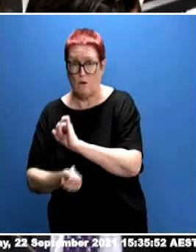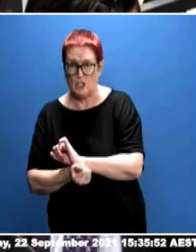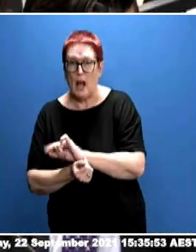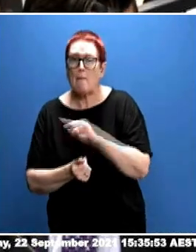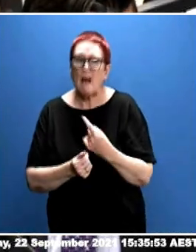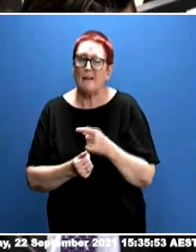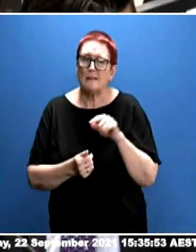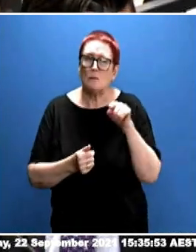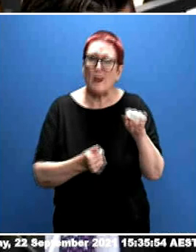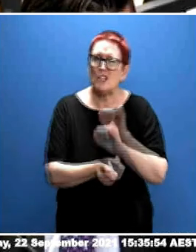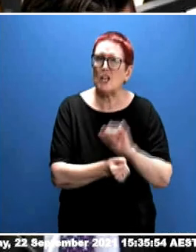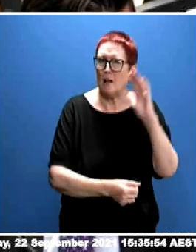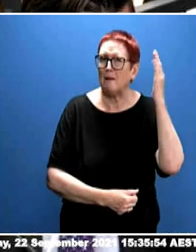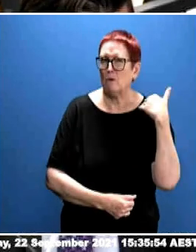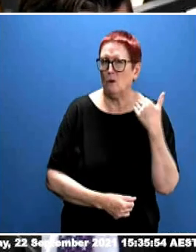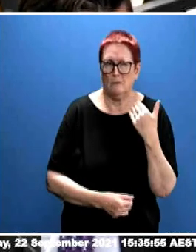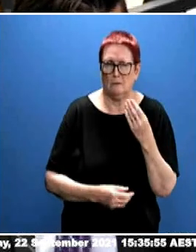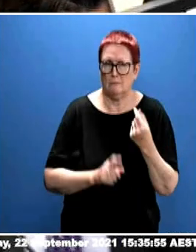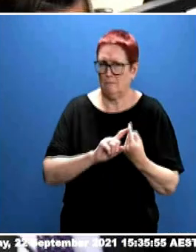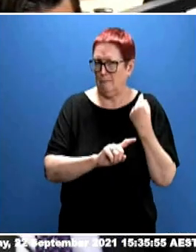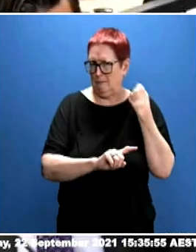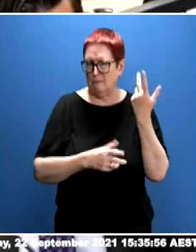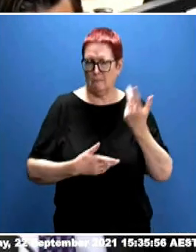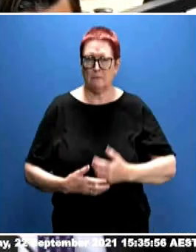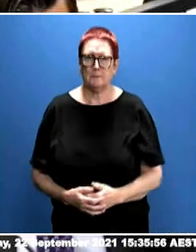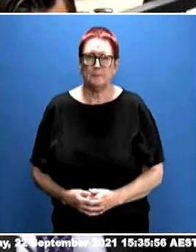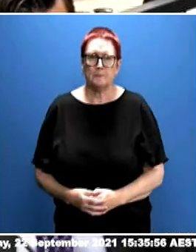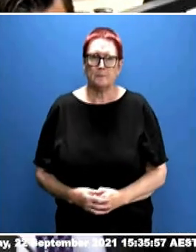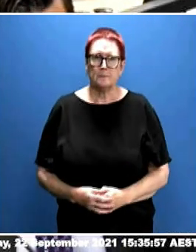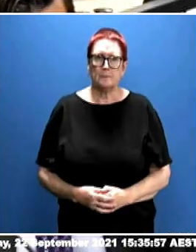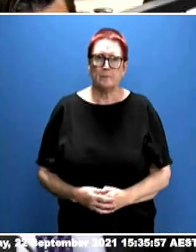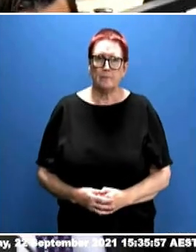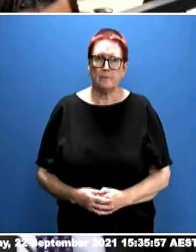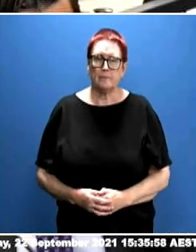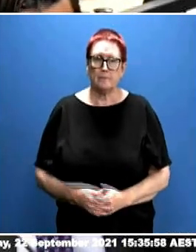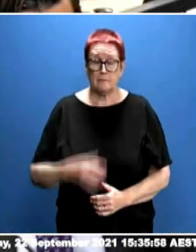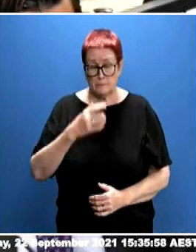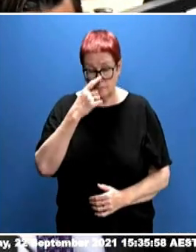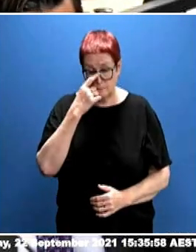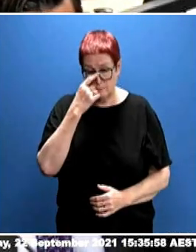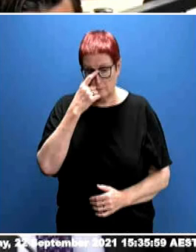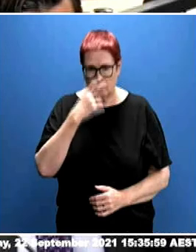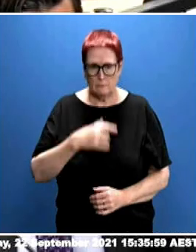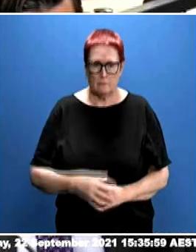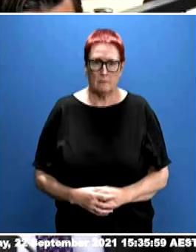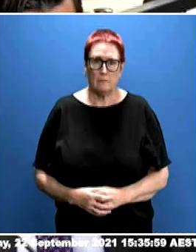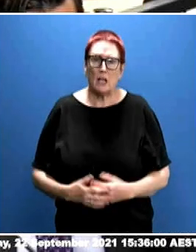Do you know whether that figure would be available? That is, how many children, whether they've not come direct from detention,